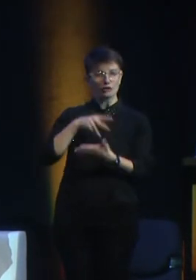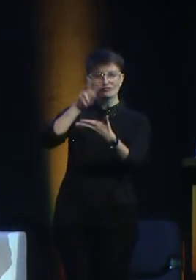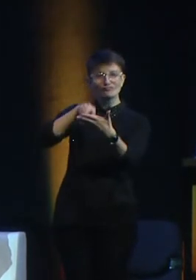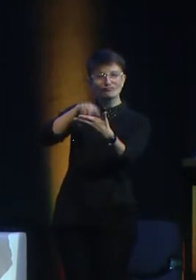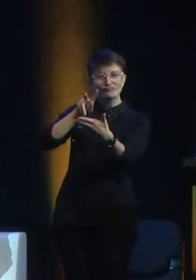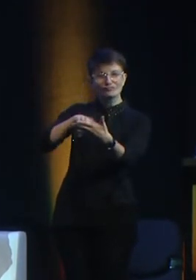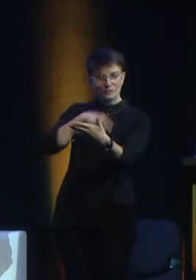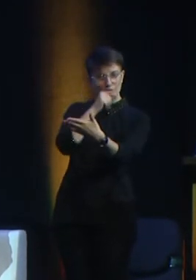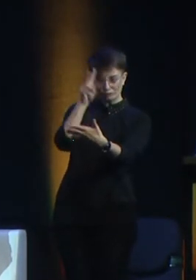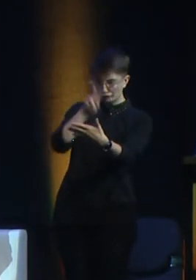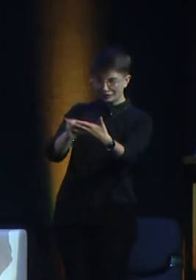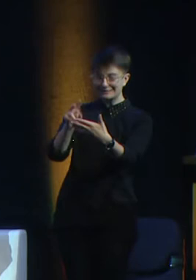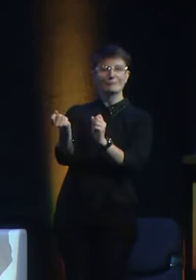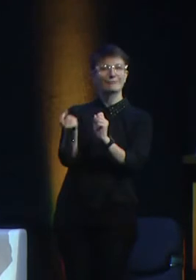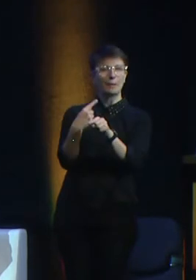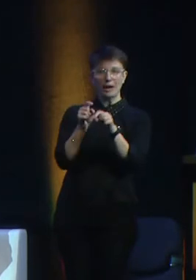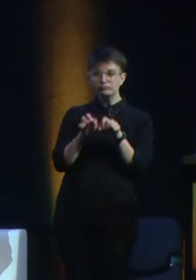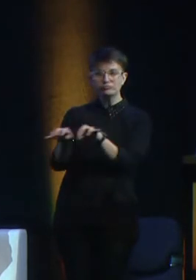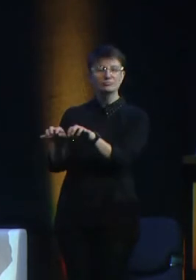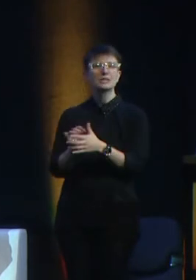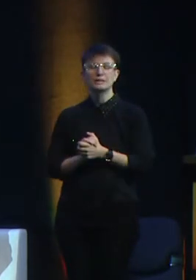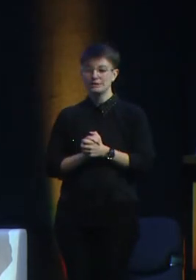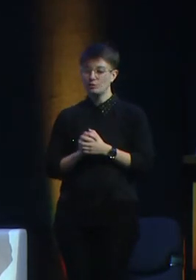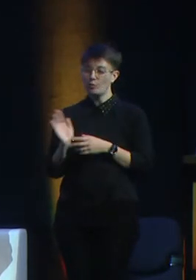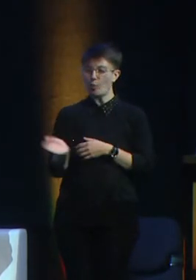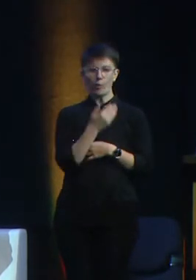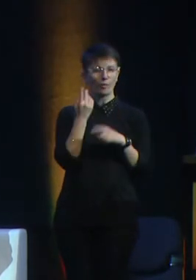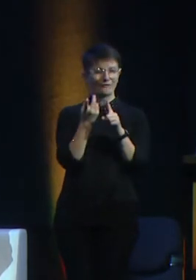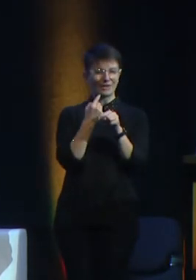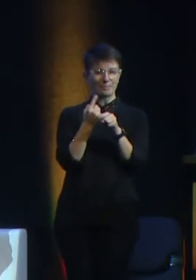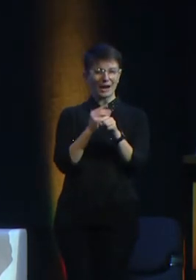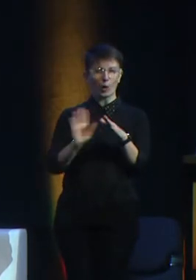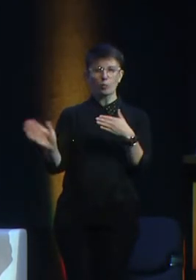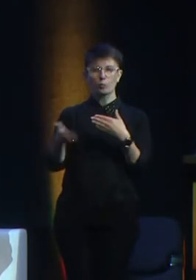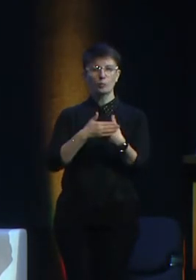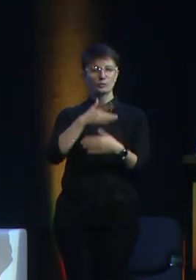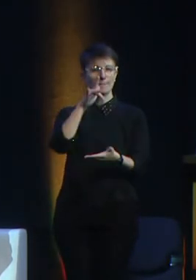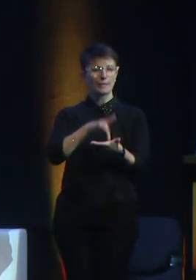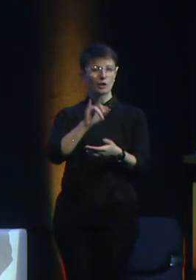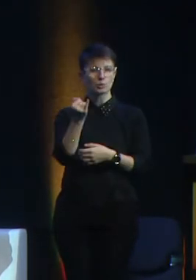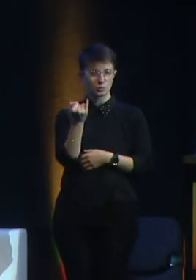feedback on that. All the feedback closes in the middle of June and then we will finalize